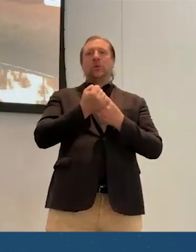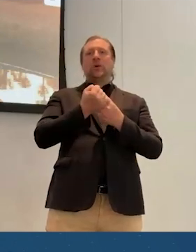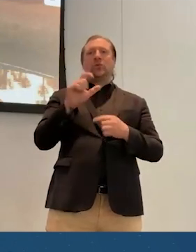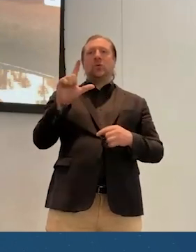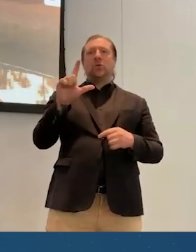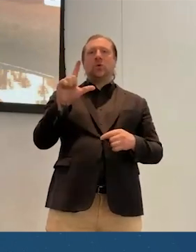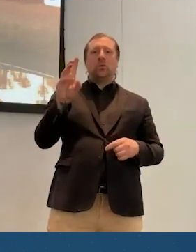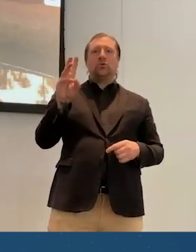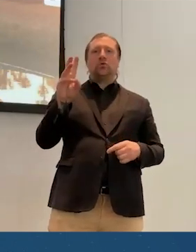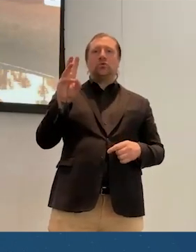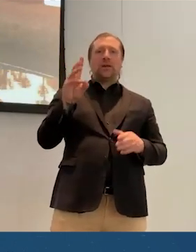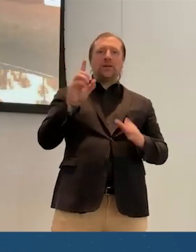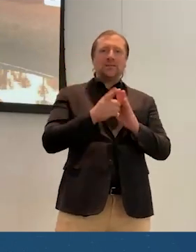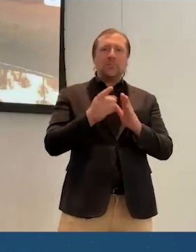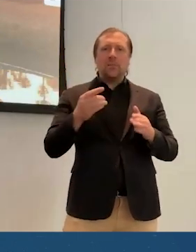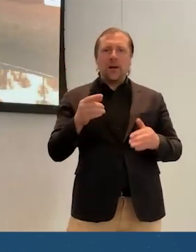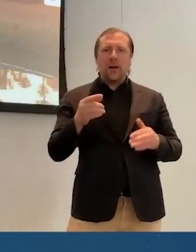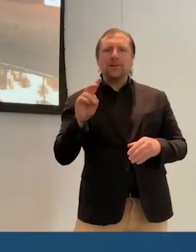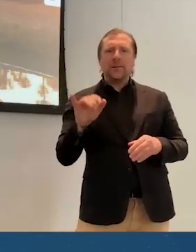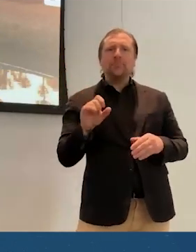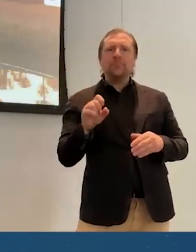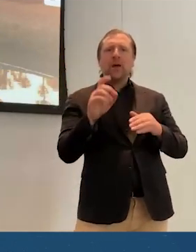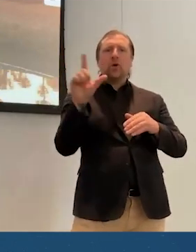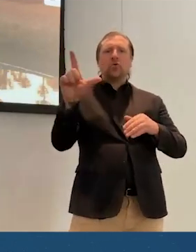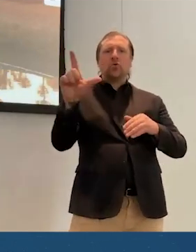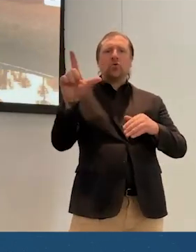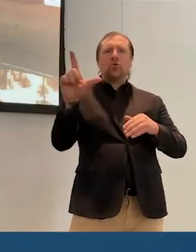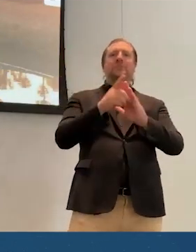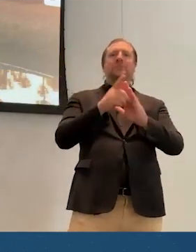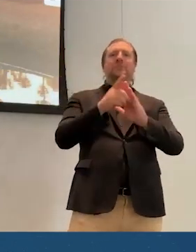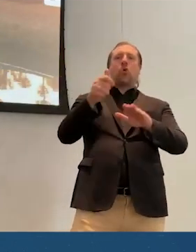and the longest distance I walked during only one iteration